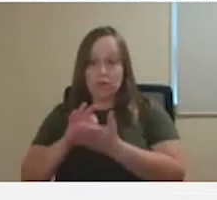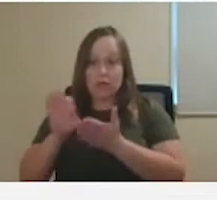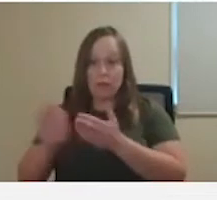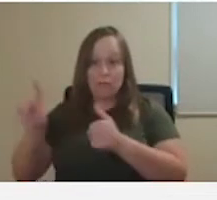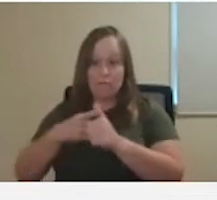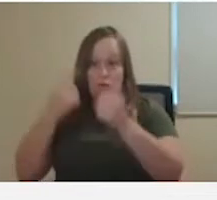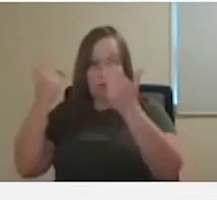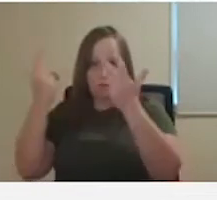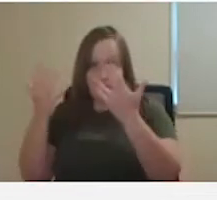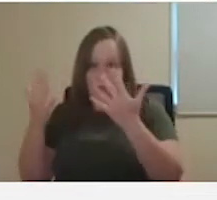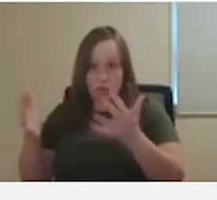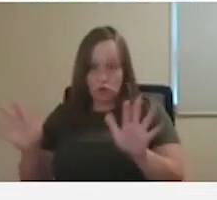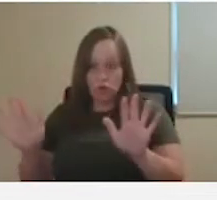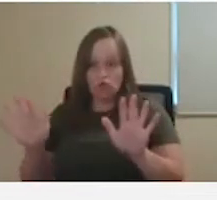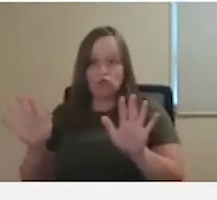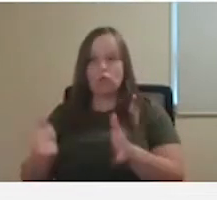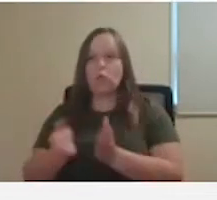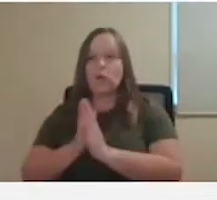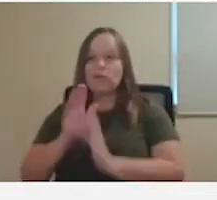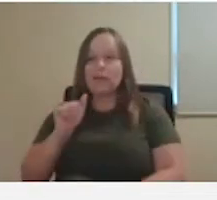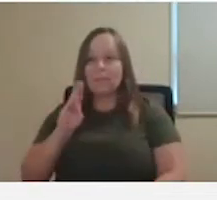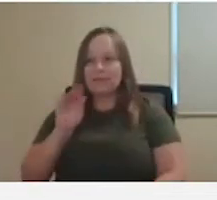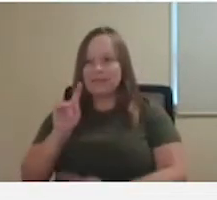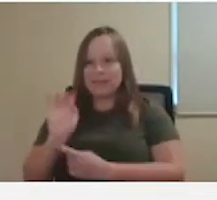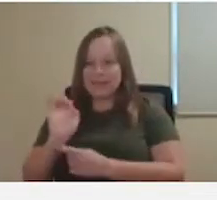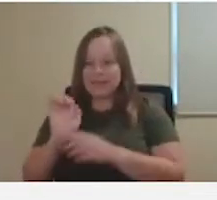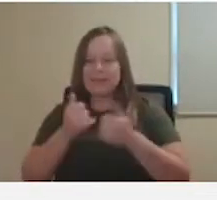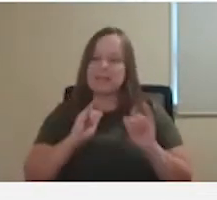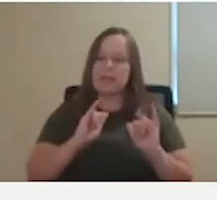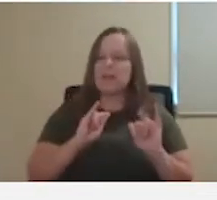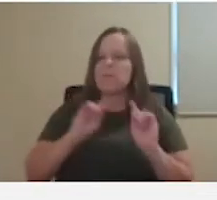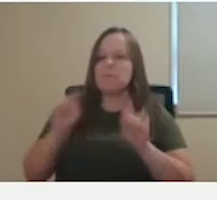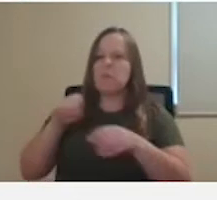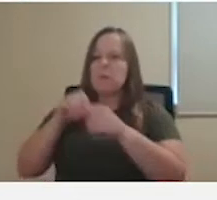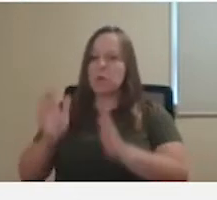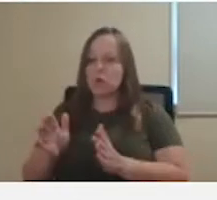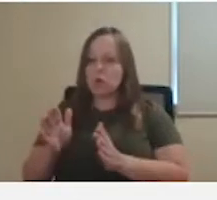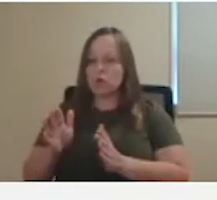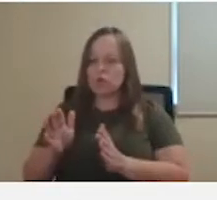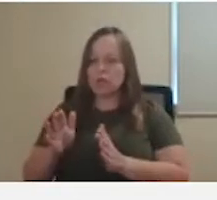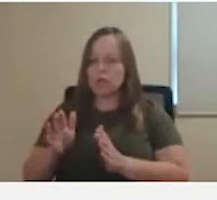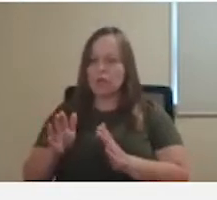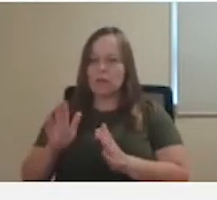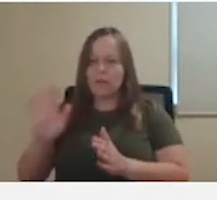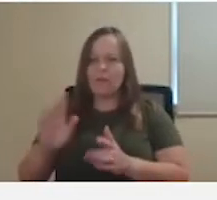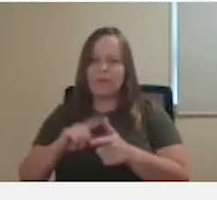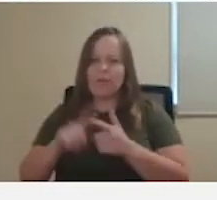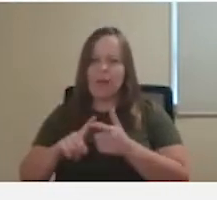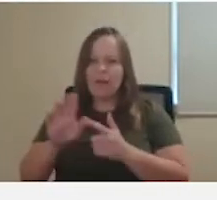And if you are a person who requested an absentee ballot but decided to vote in person, they would just spoil your absentee ballot